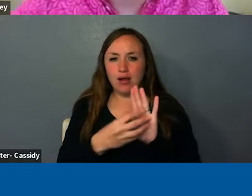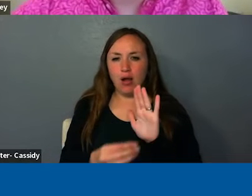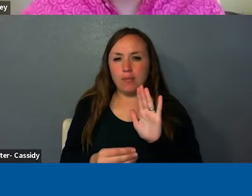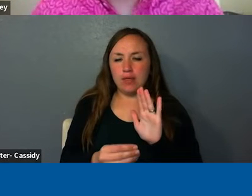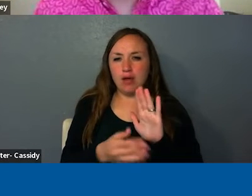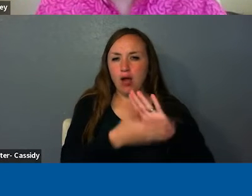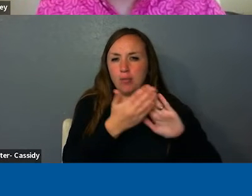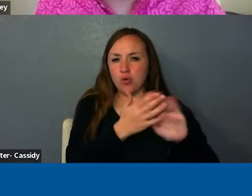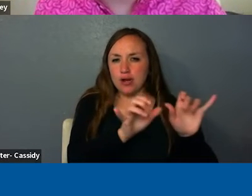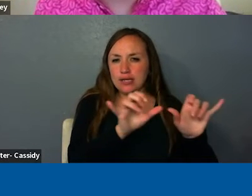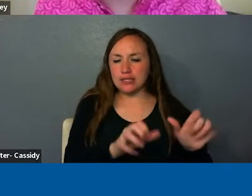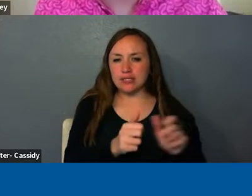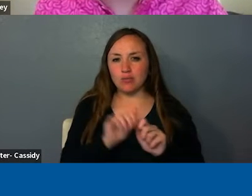for whatever website you were making.